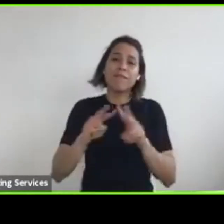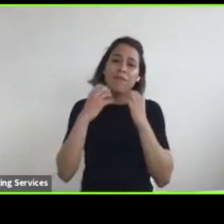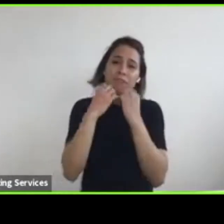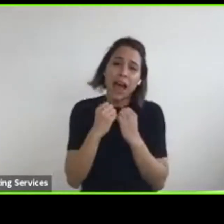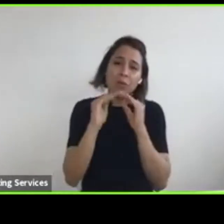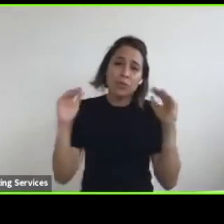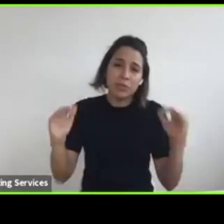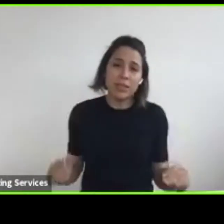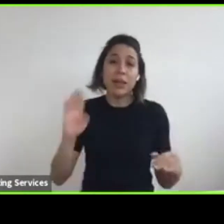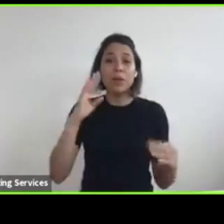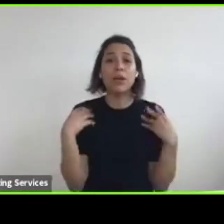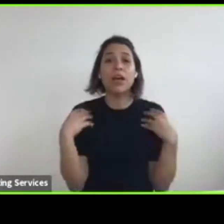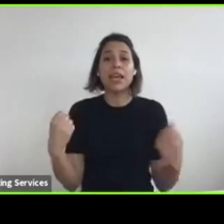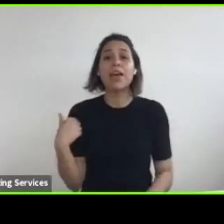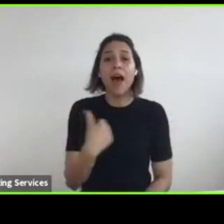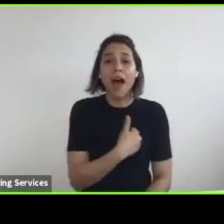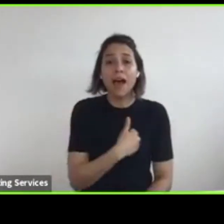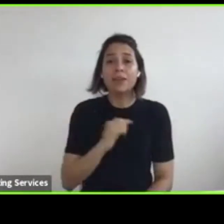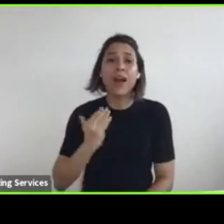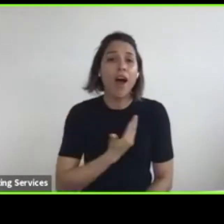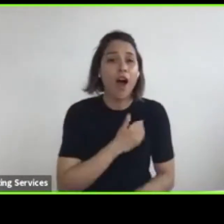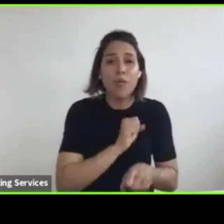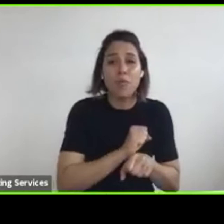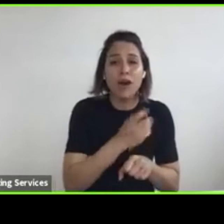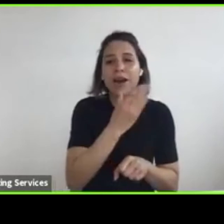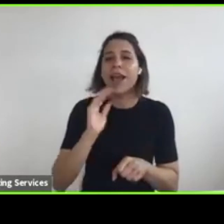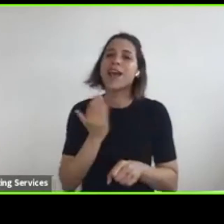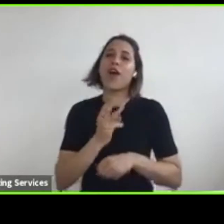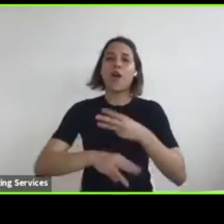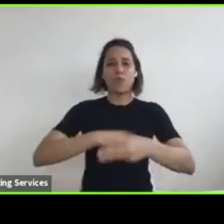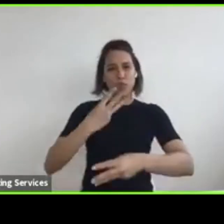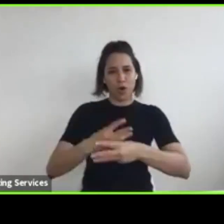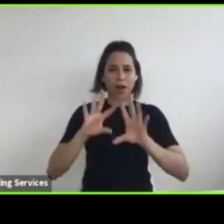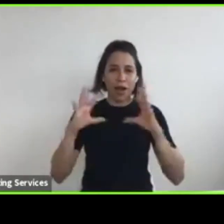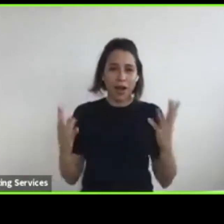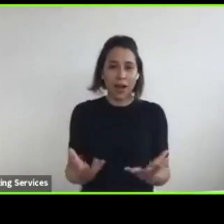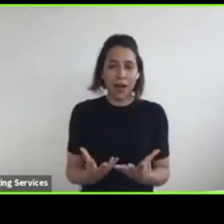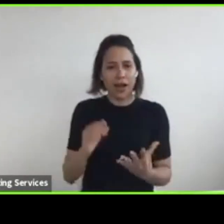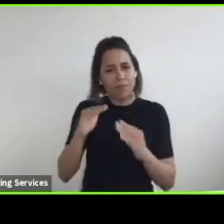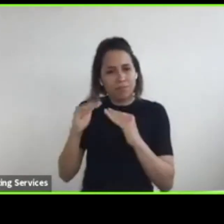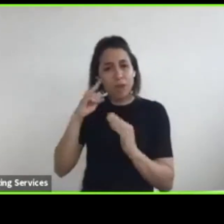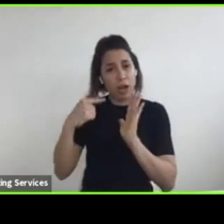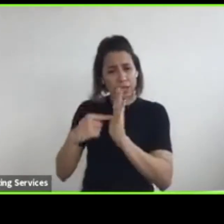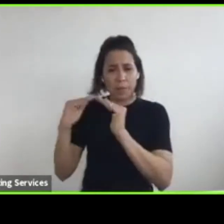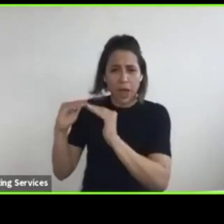AND OUR WORLD. VALUES LIKE EQUITY OVER EXCEPTIONALISM, INTERDEPENDENCE